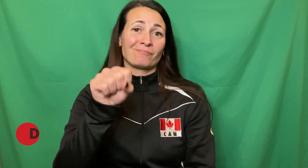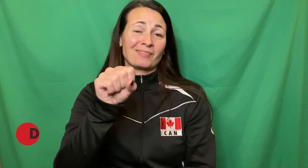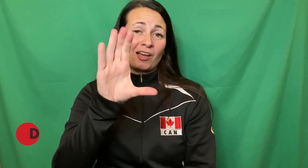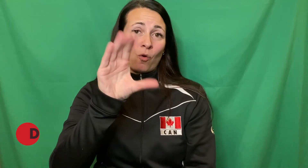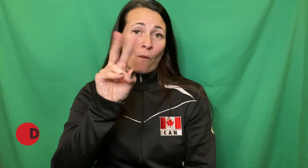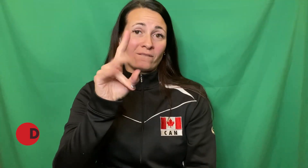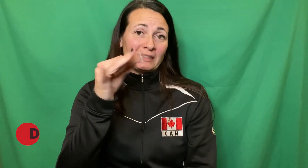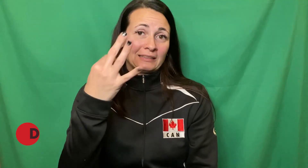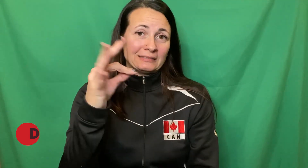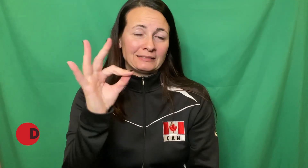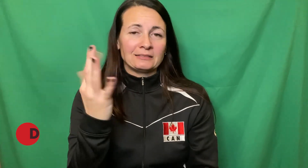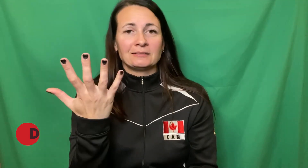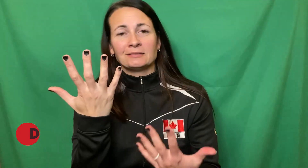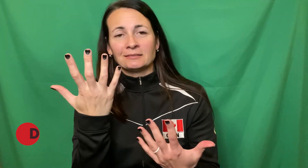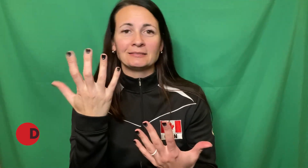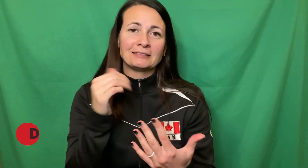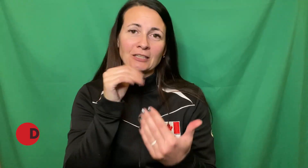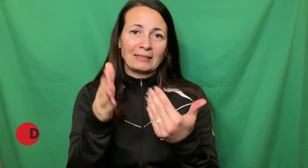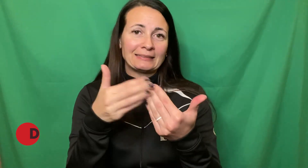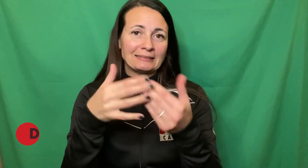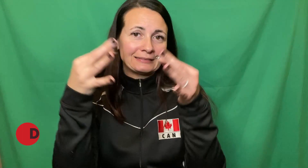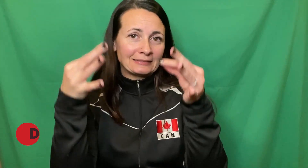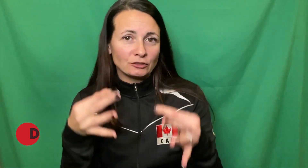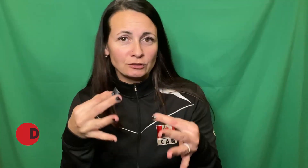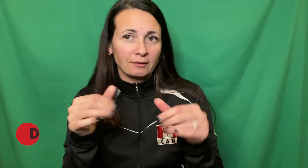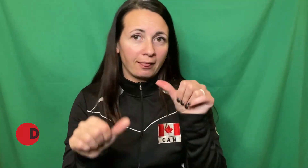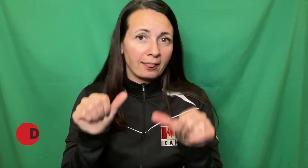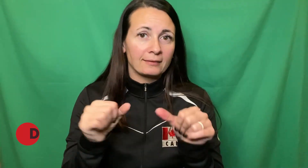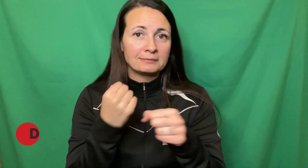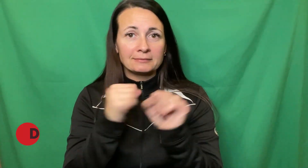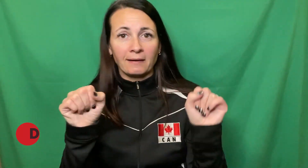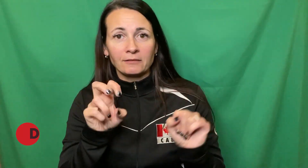Yeah, COVID-19 - it’s not an easy decision to make.